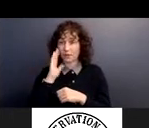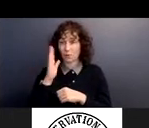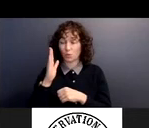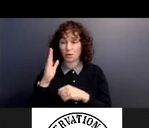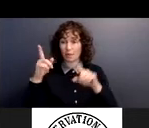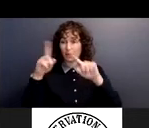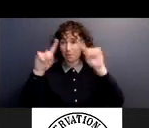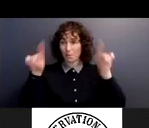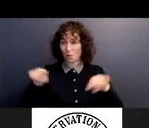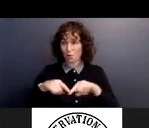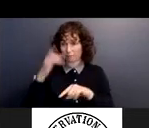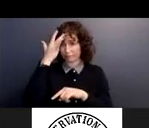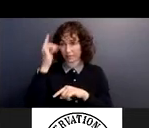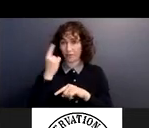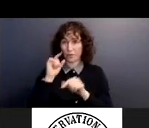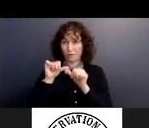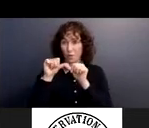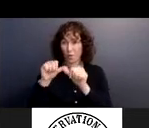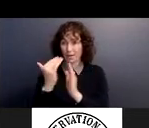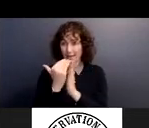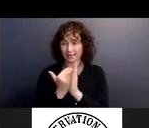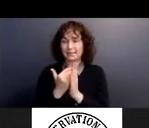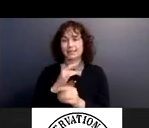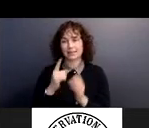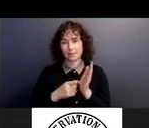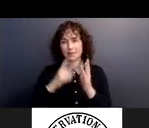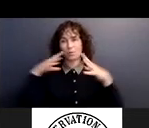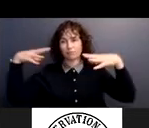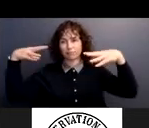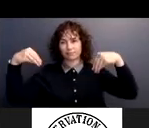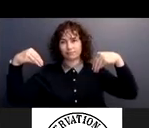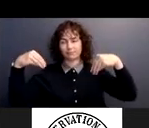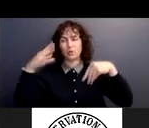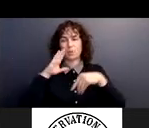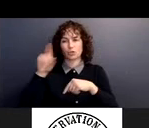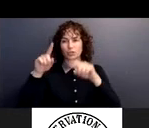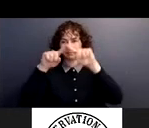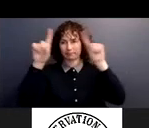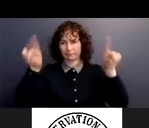for a whole lesson, I sometimes turn the lights out completely And we simply use the light of the Promethean board.